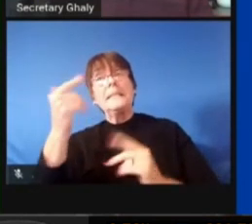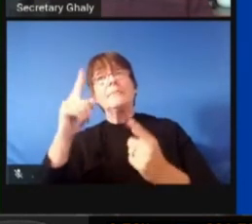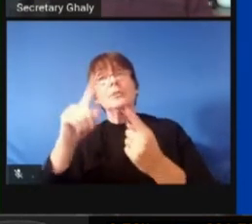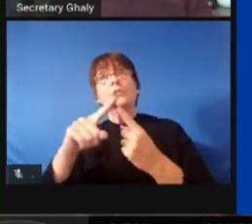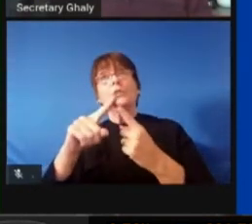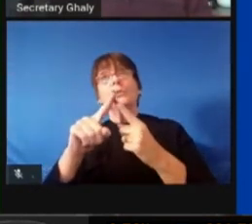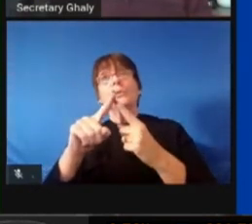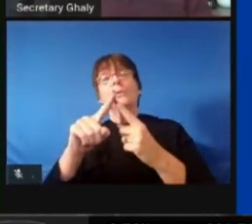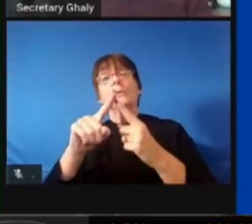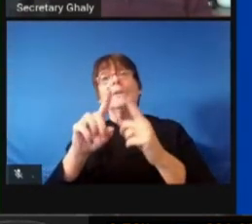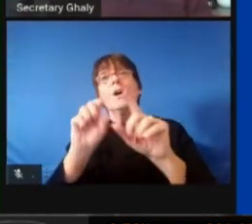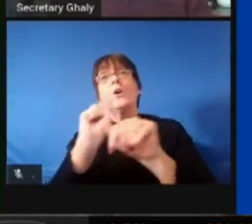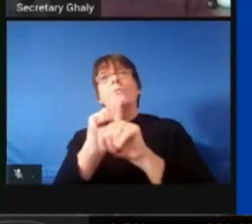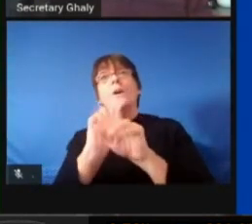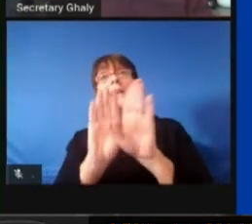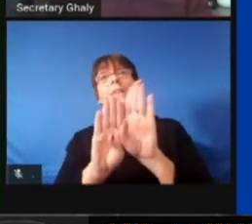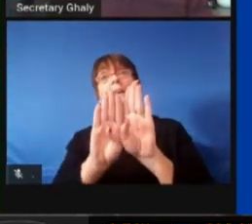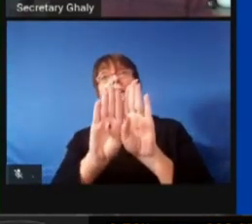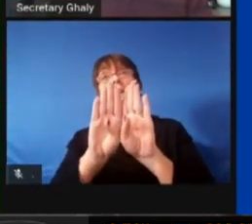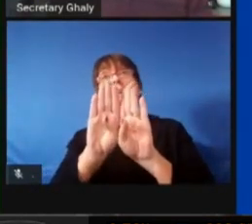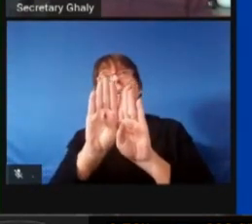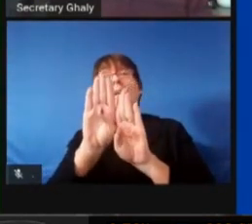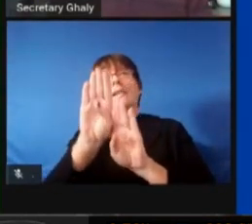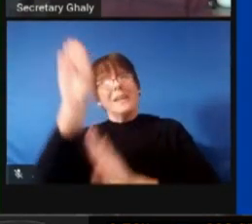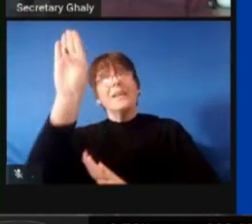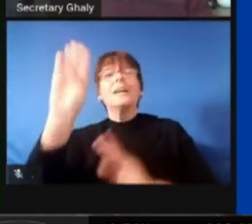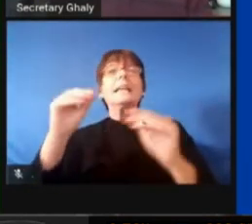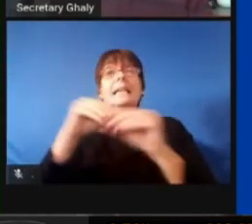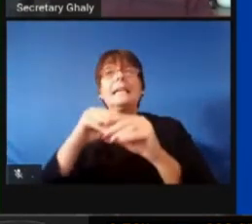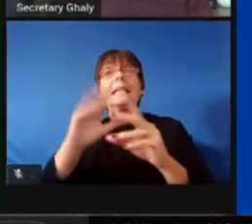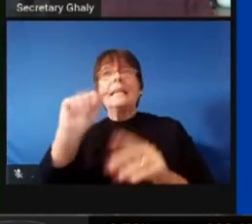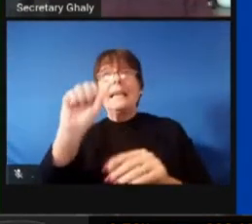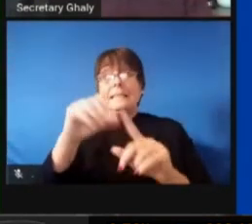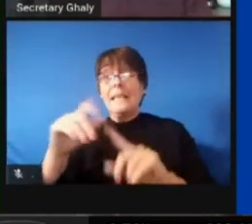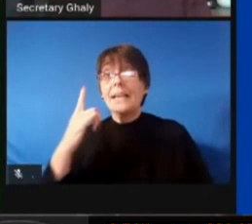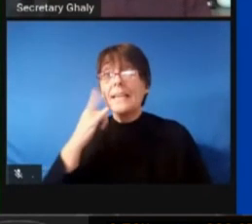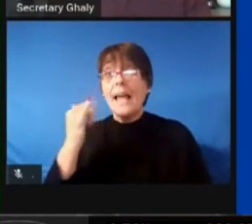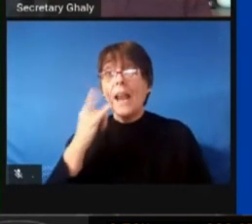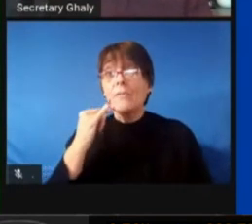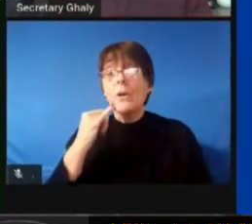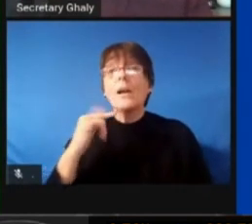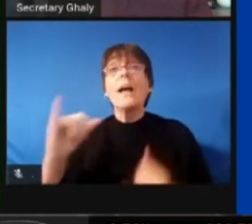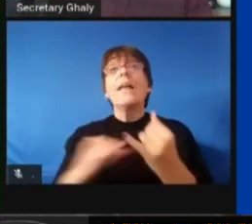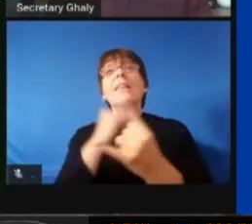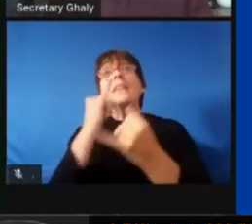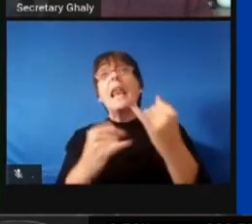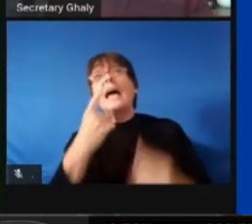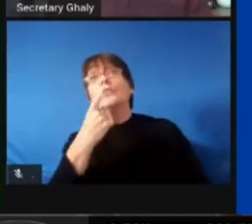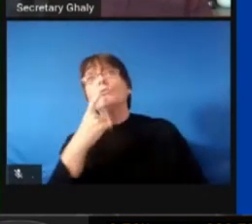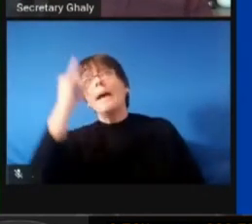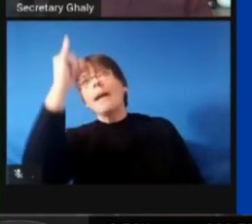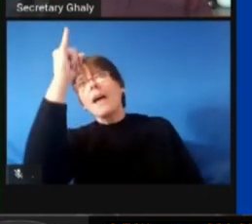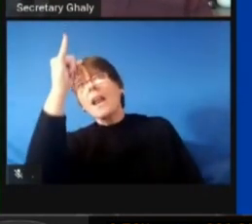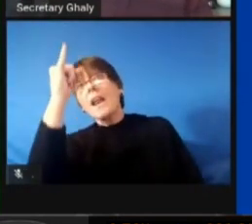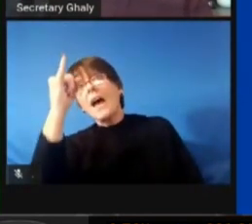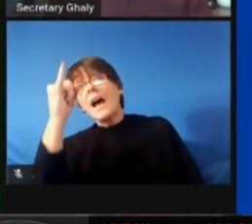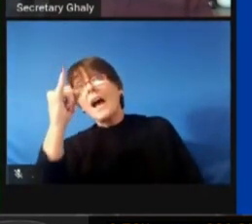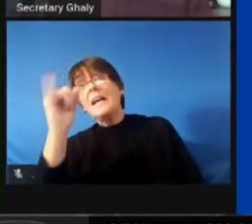RATE OF RISE STARTS TO REDUCE. AND WE START TO SEE US WORKING TOWARD THE PEAK OF THE FIRST